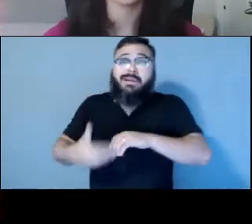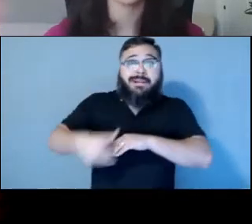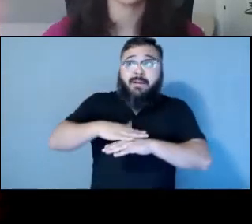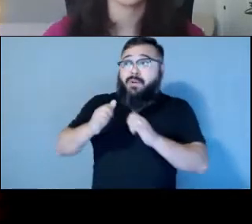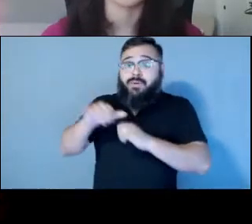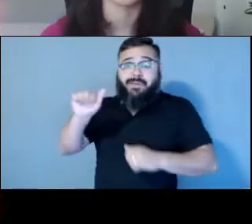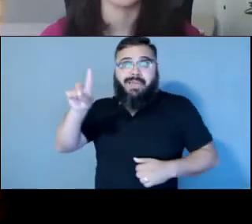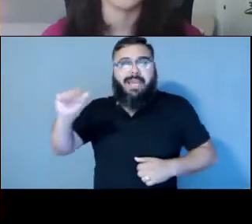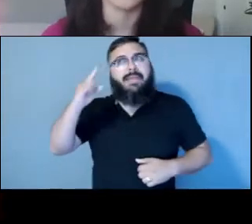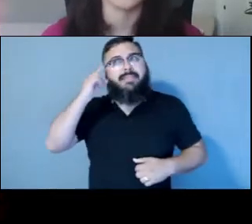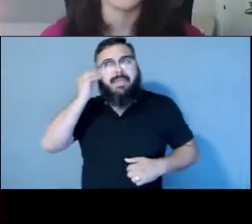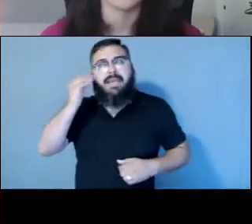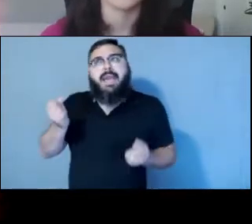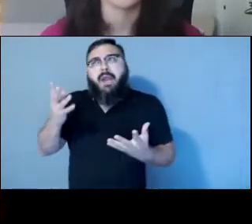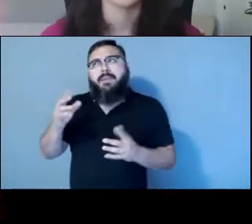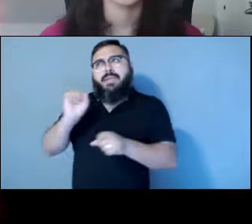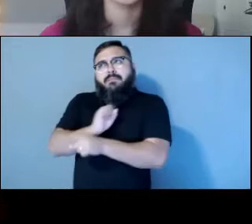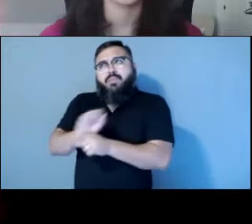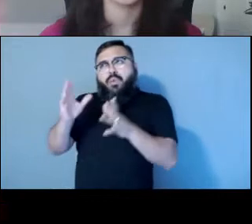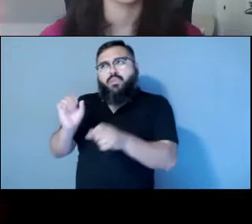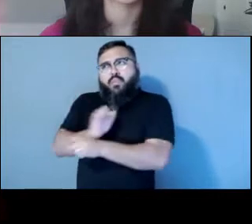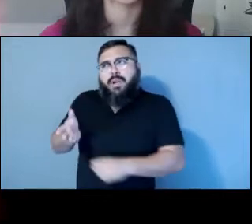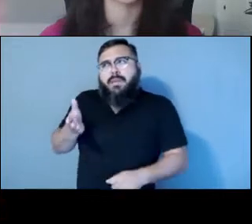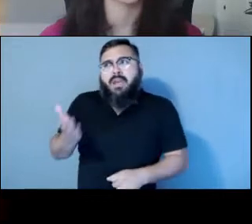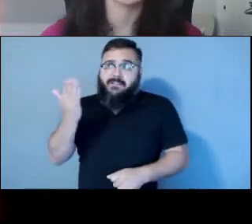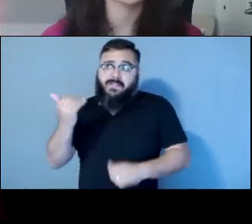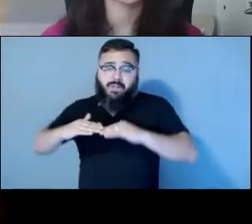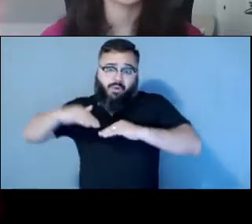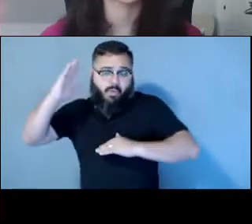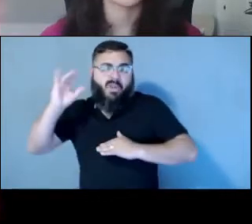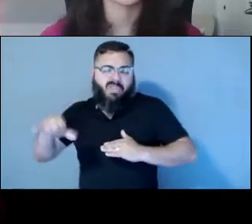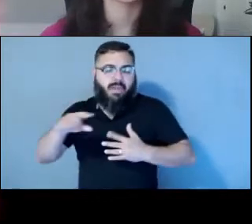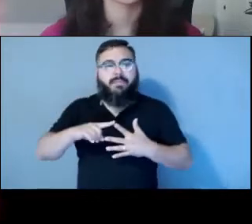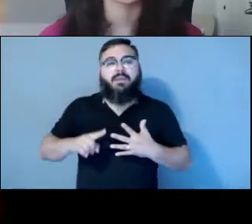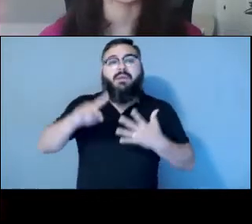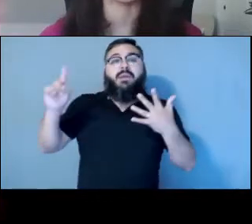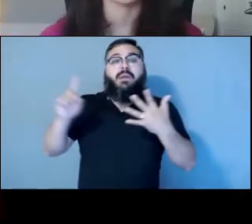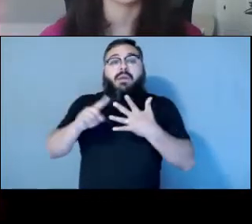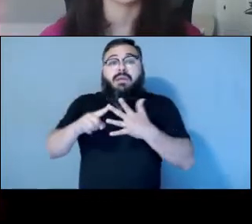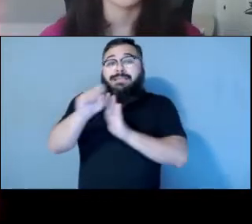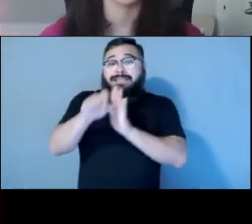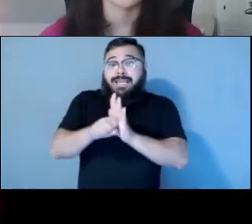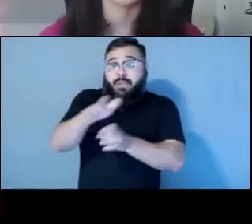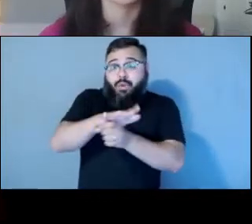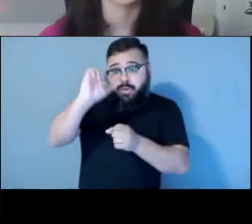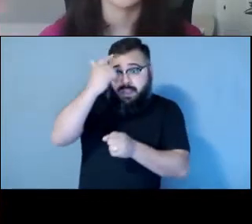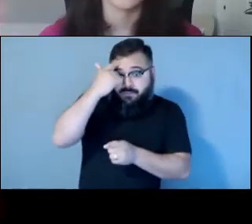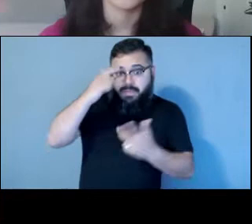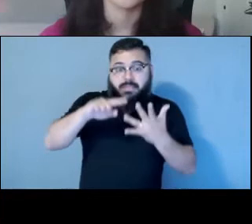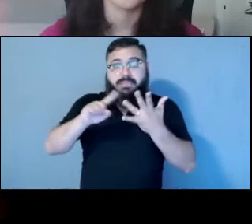15 or more has to comply with the ADA. State and local governments of any size, any federal contractors